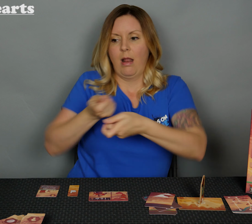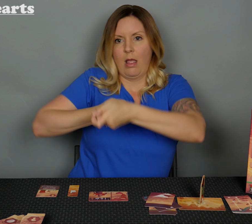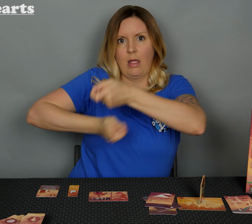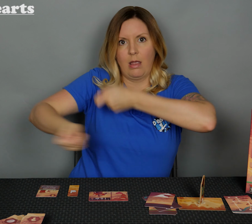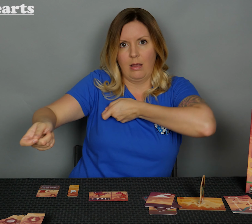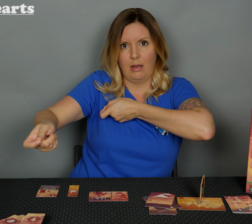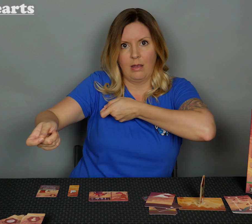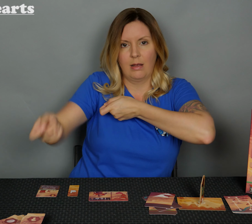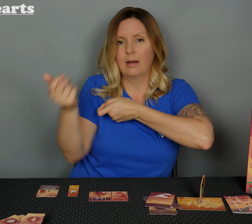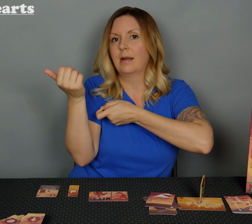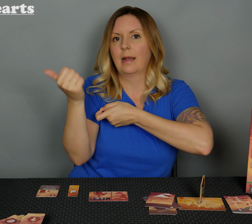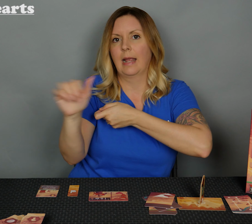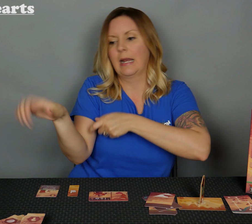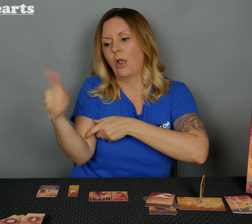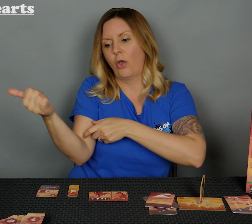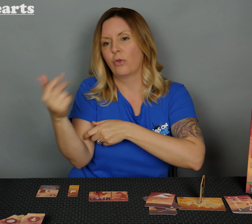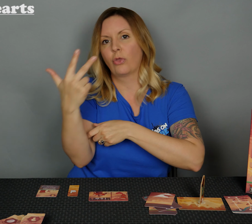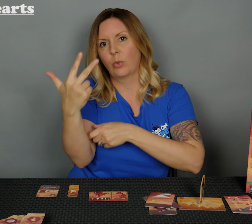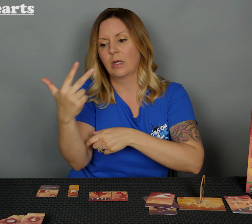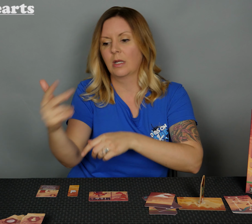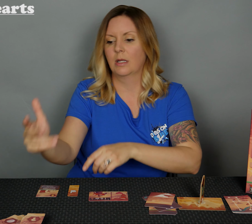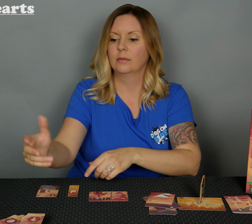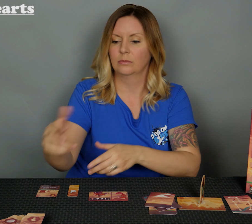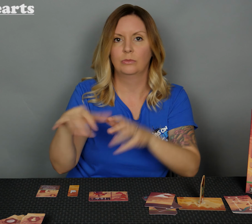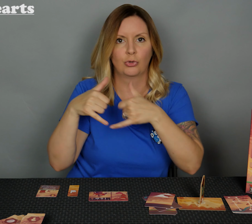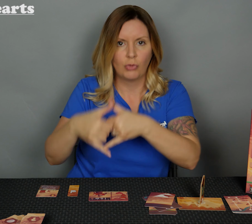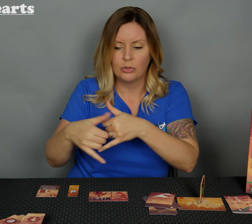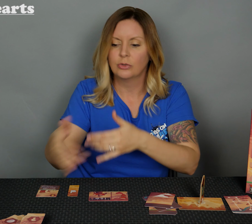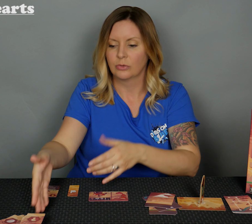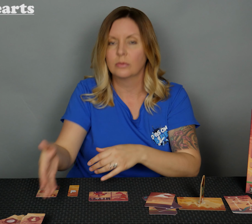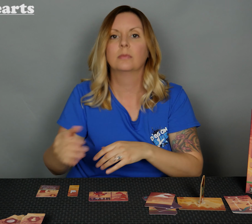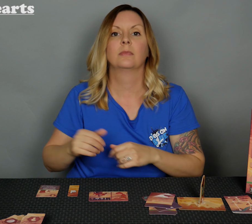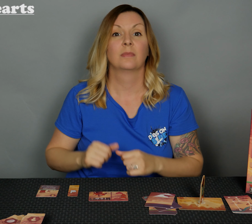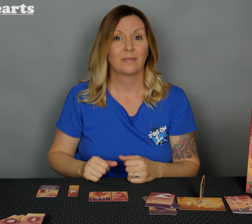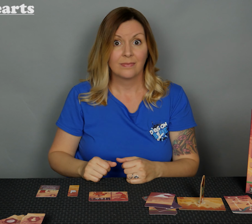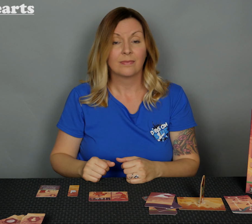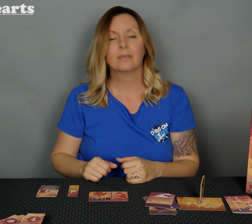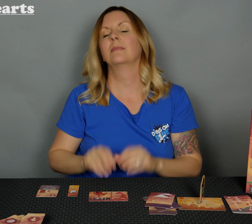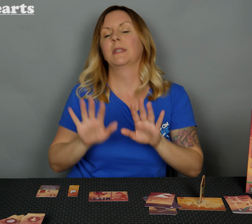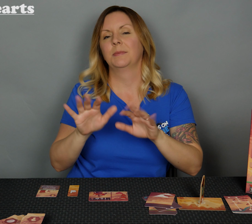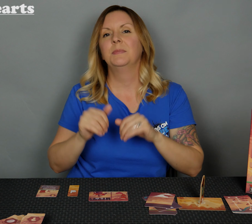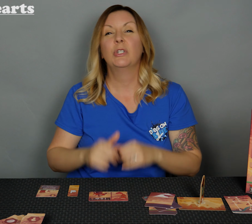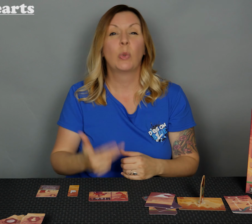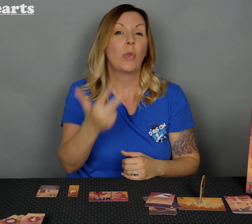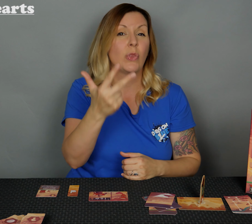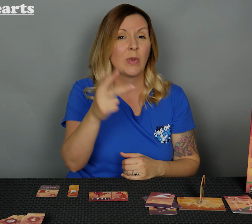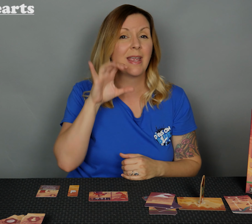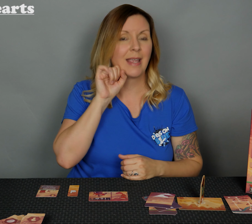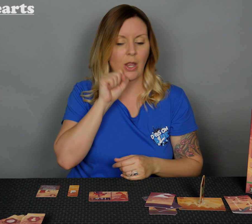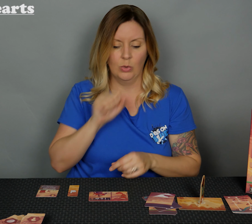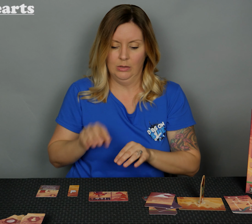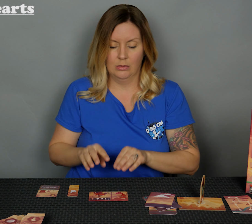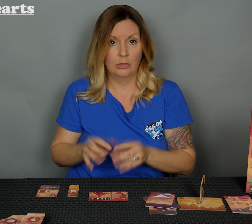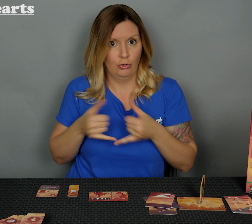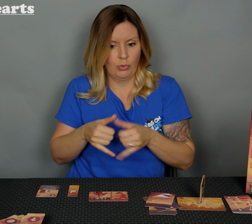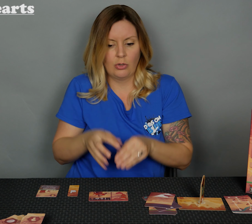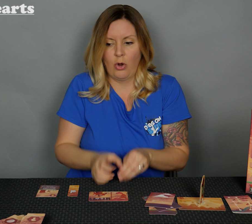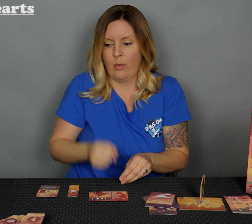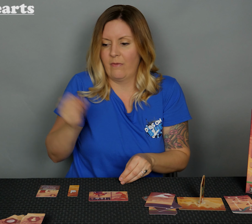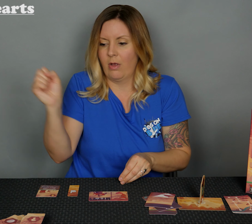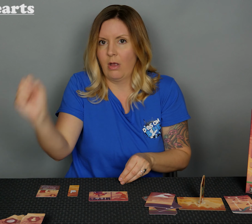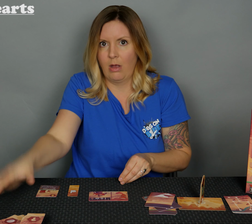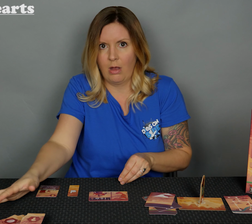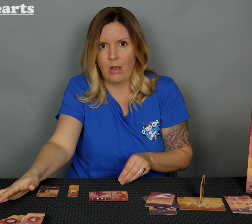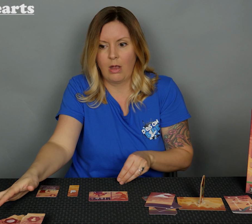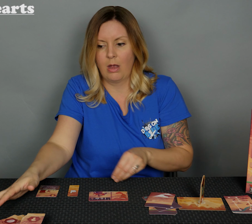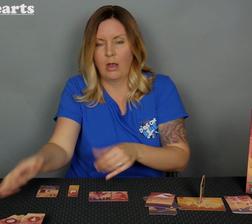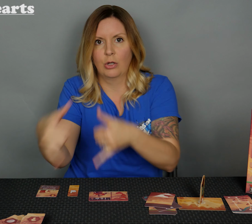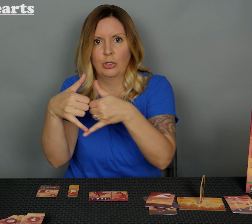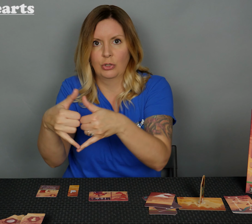So, you can discard 3 carrots to the shared discard pile and then draw 3 new treasure